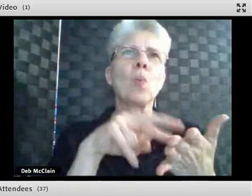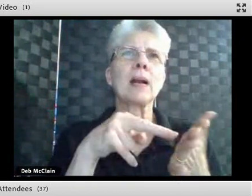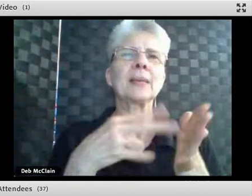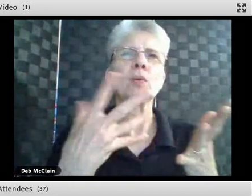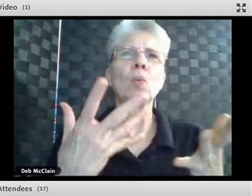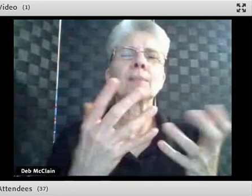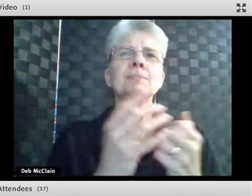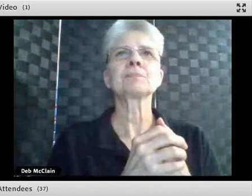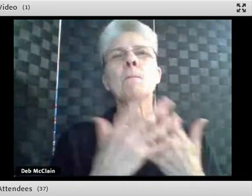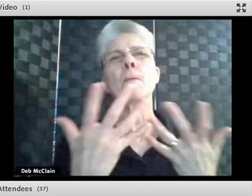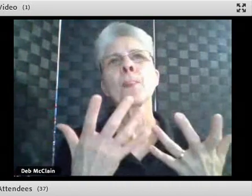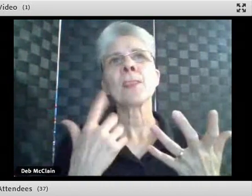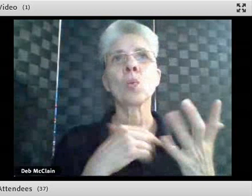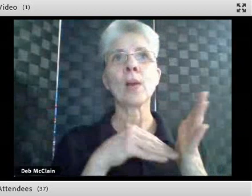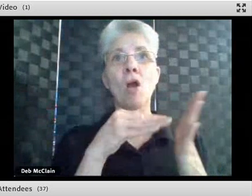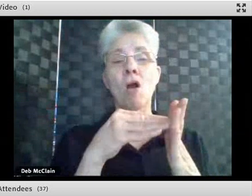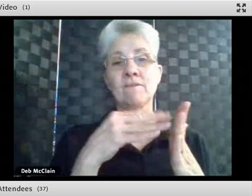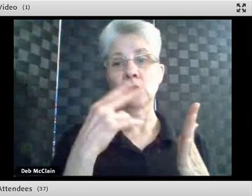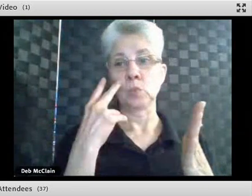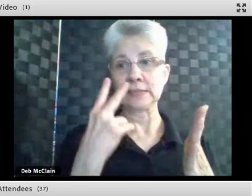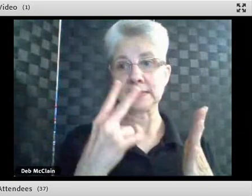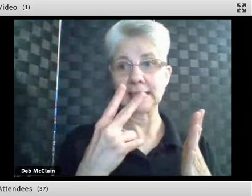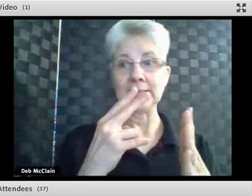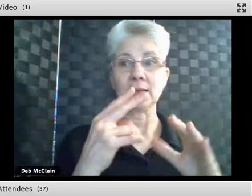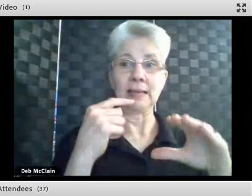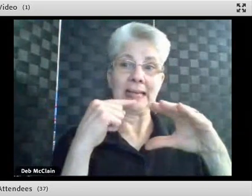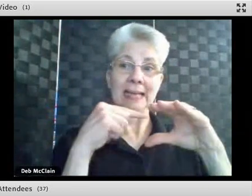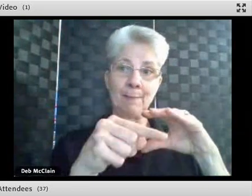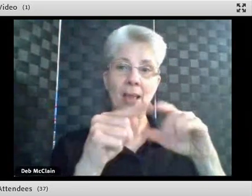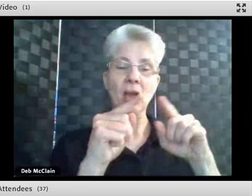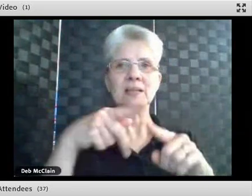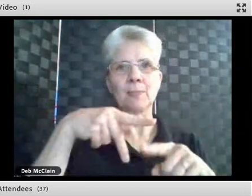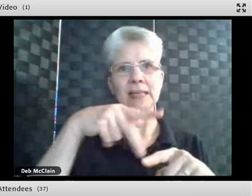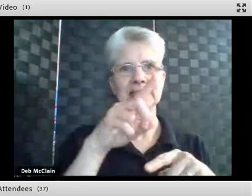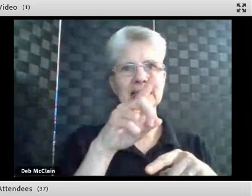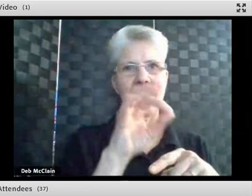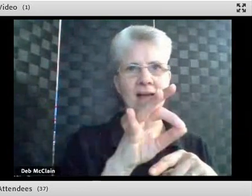is we often will save an e-mail as a PDF file for the archive